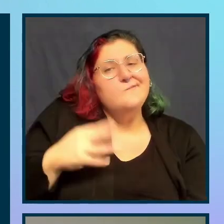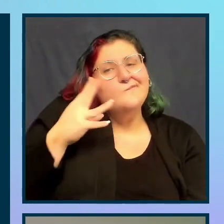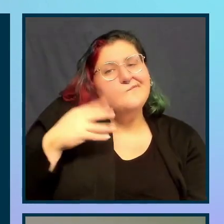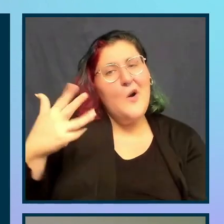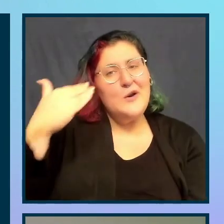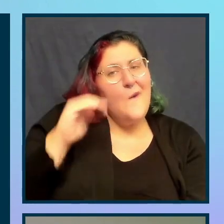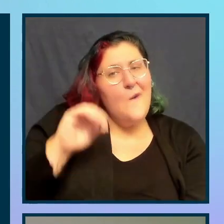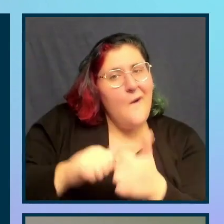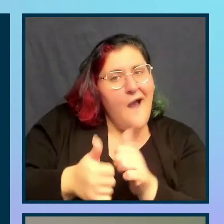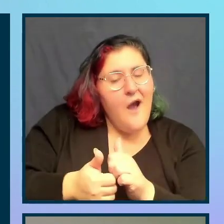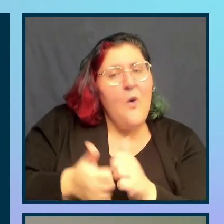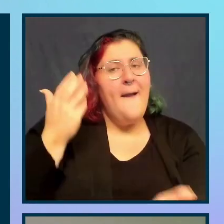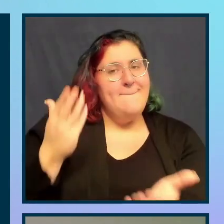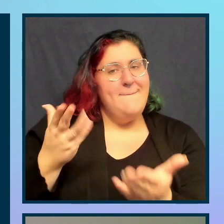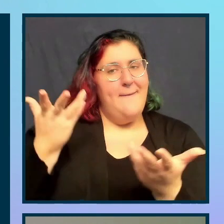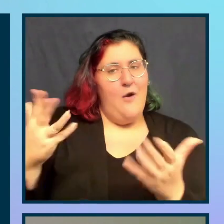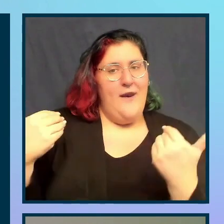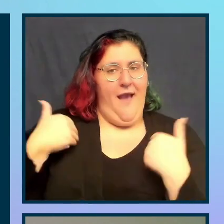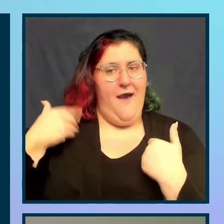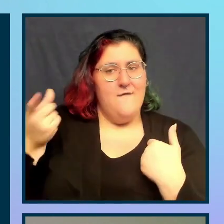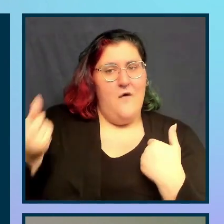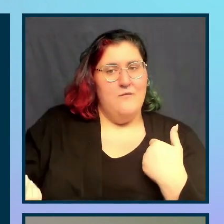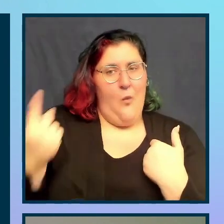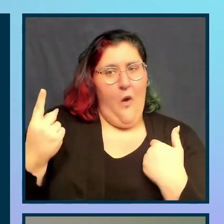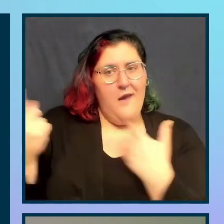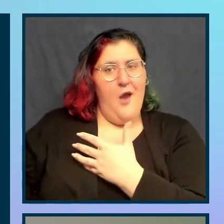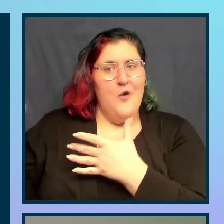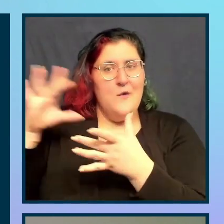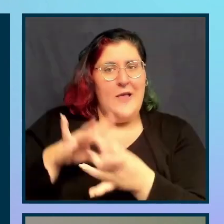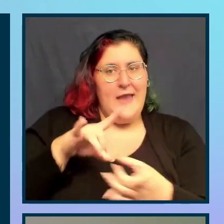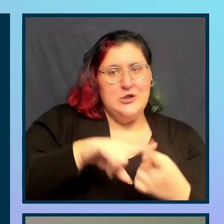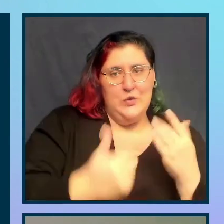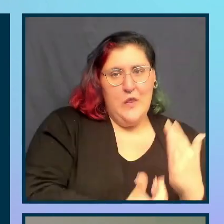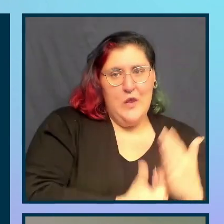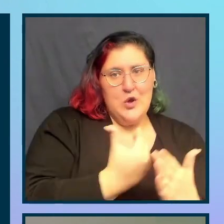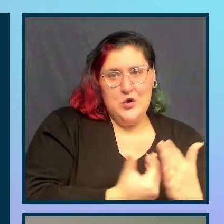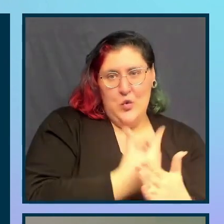that might relate to what you're doing. Especially, because a lot of these patterns, these more complex patterns come from